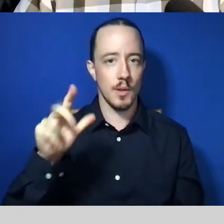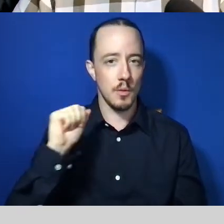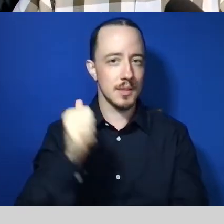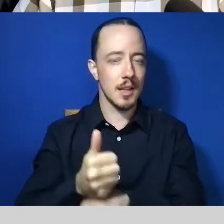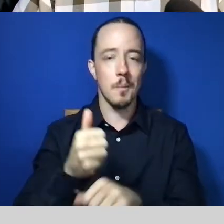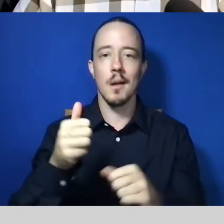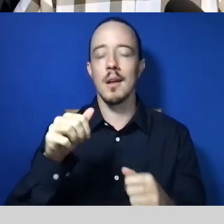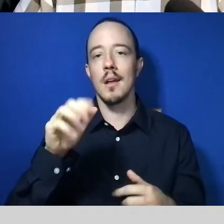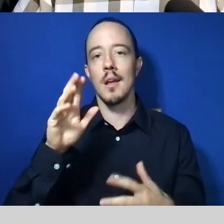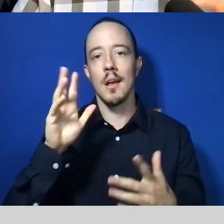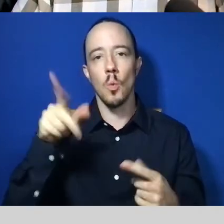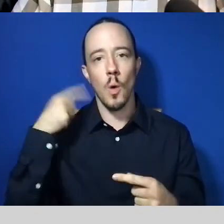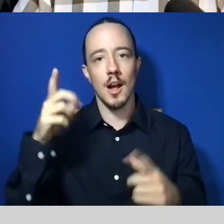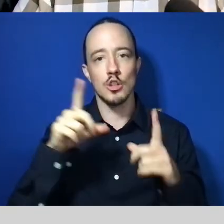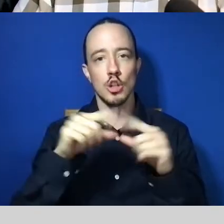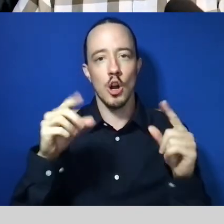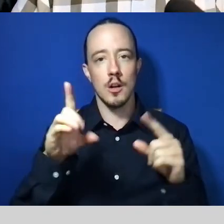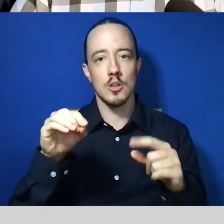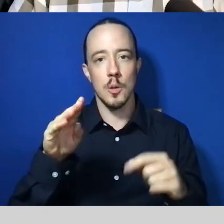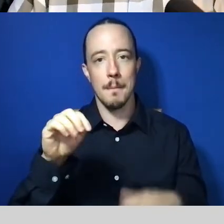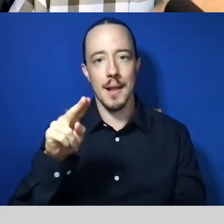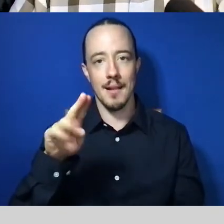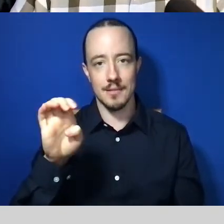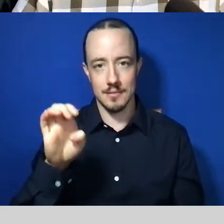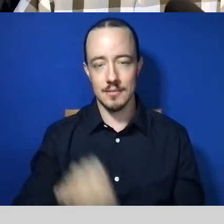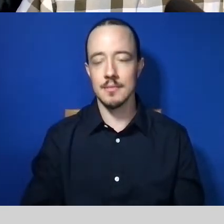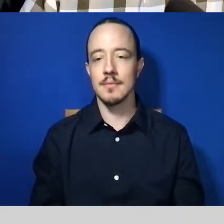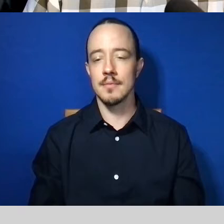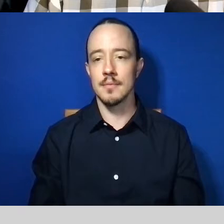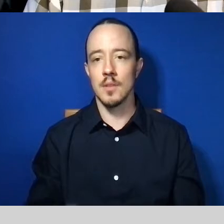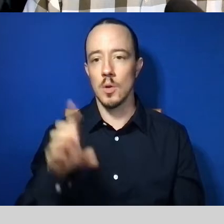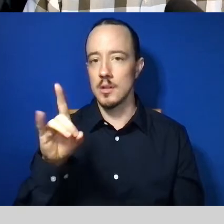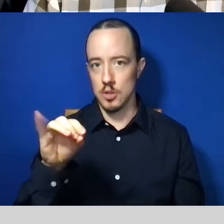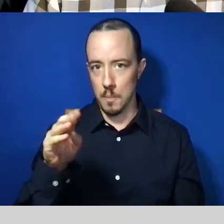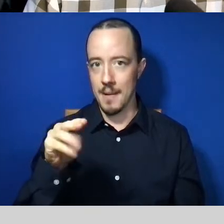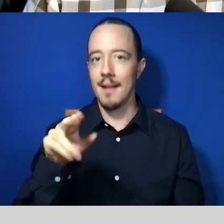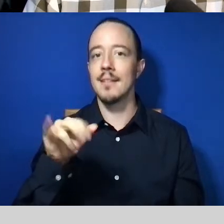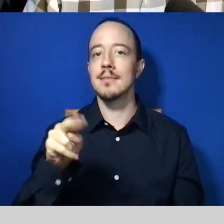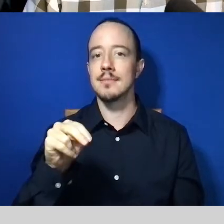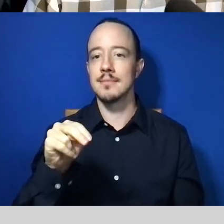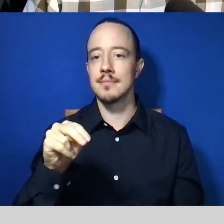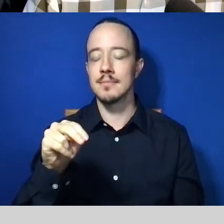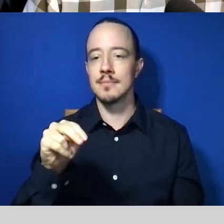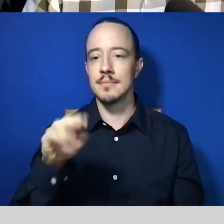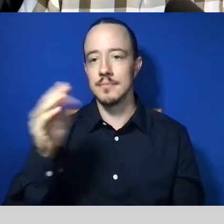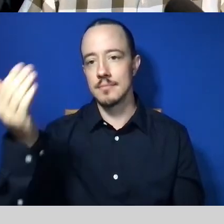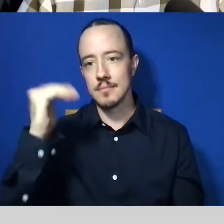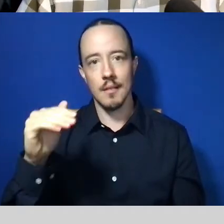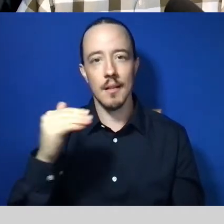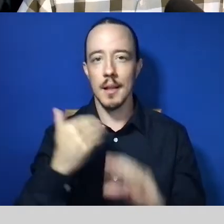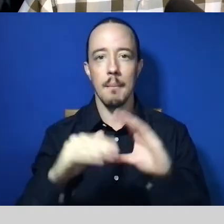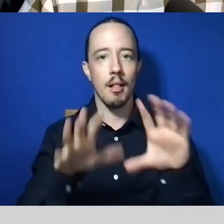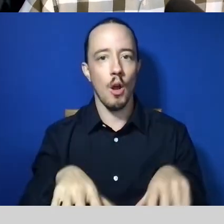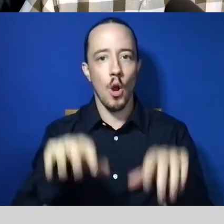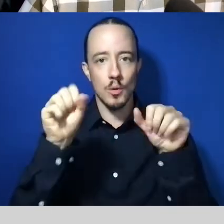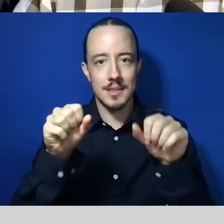that can serve, you know, in the event.loudswarm.com. All the email hosting for the events goes through Amazon SES.